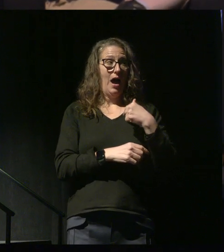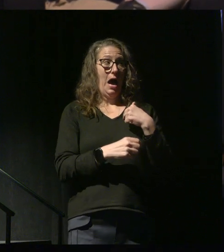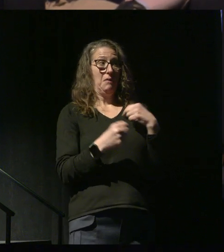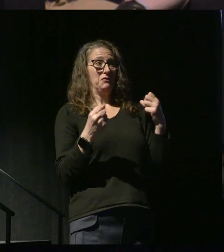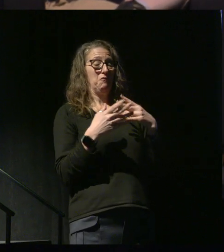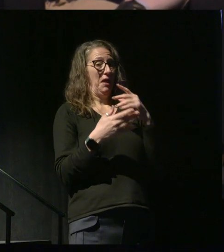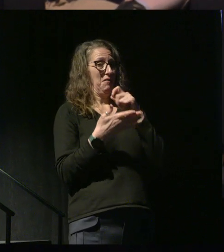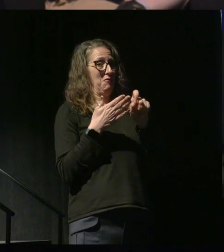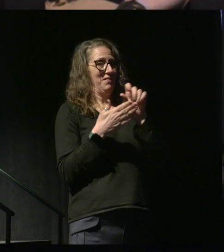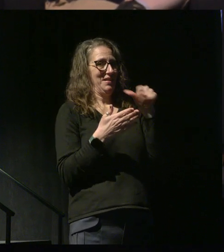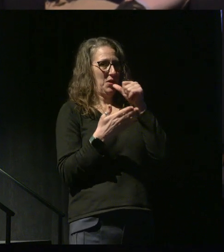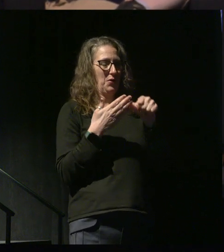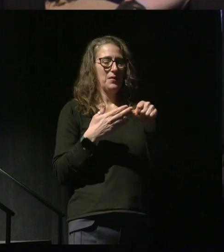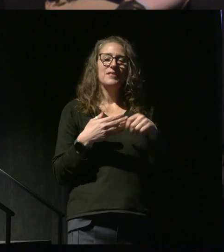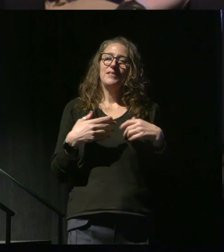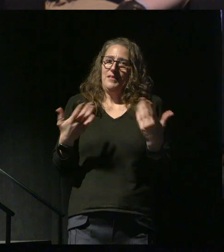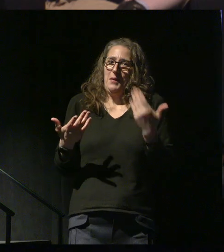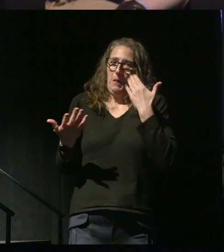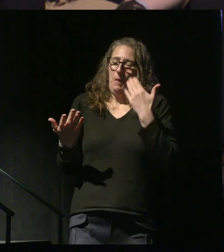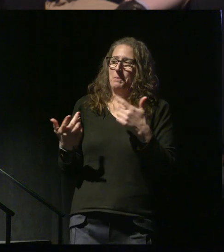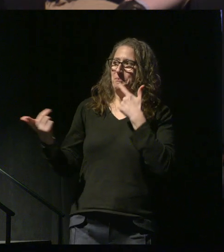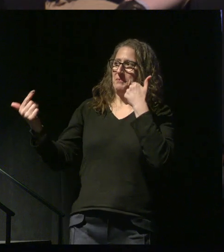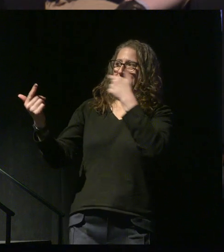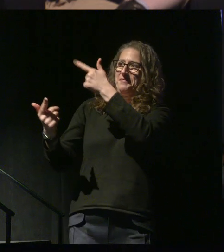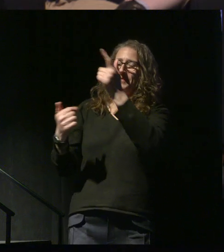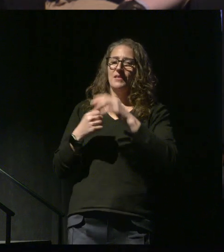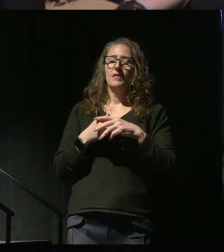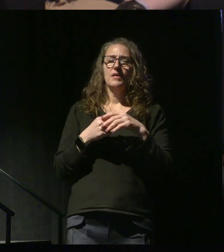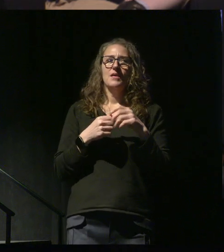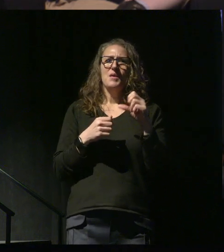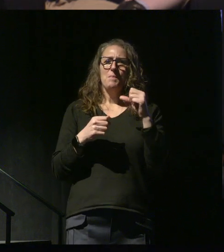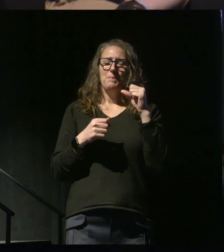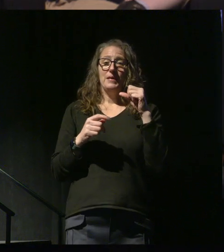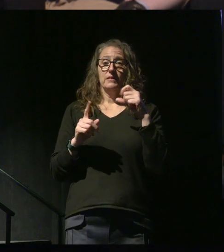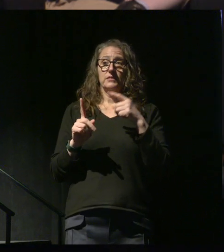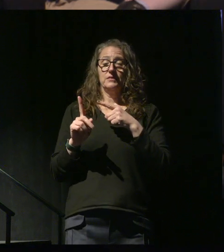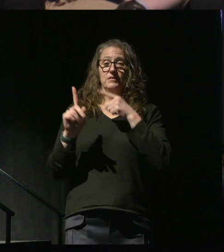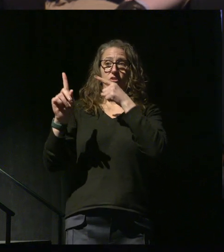Because, you know she has threatened to sue people before.